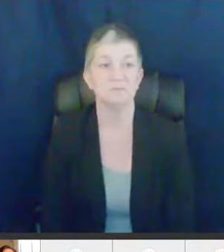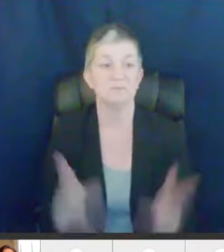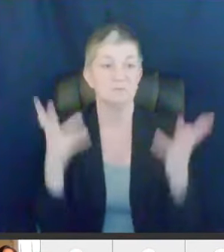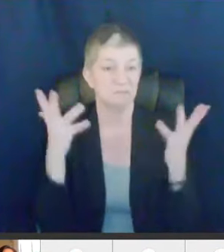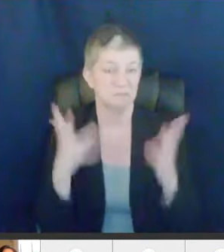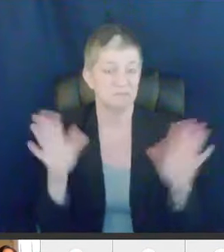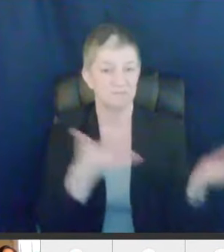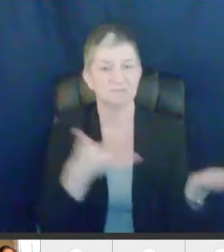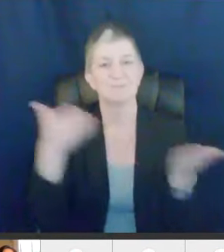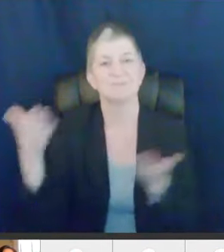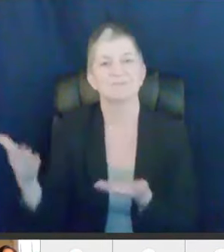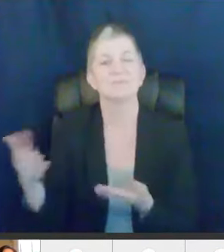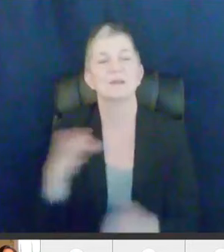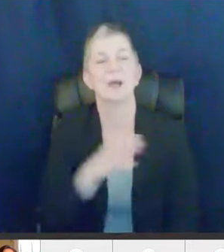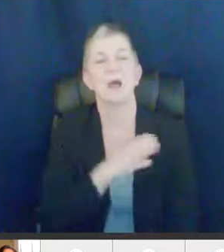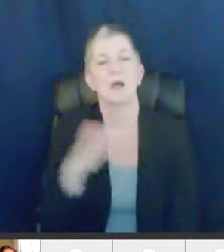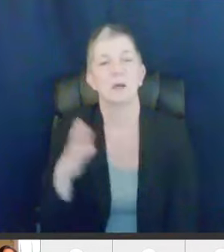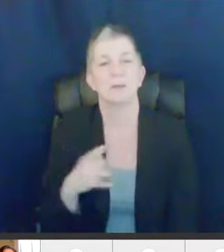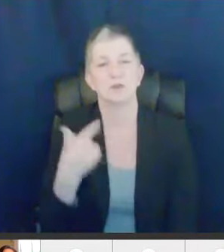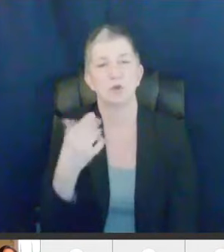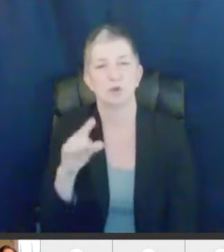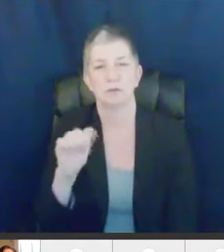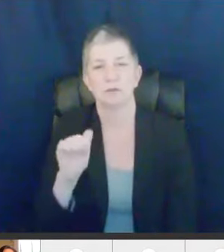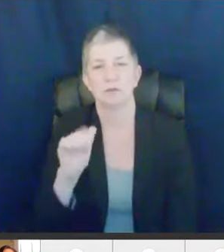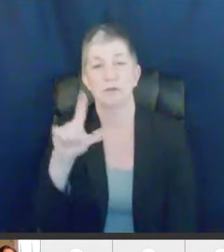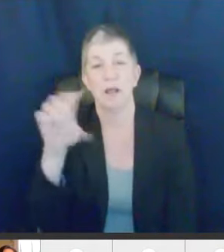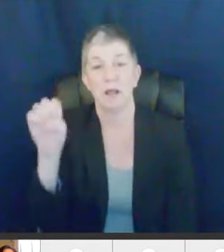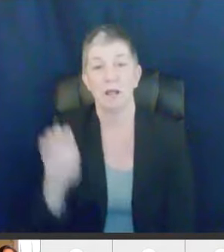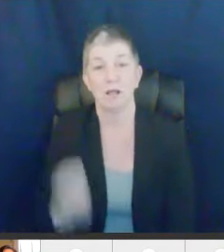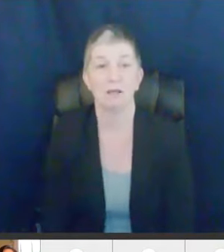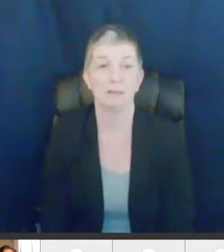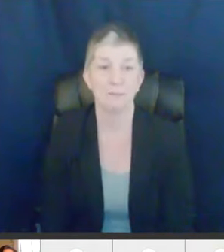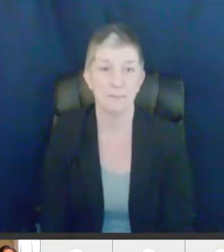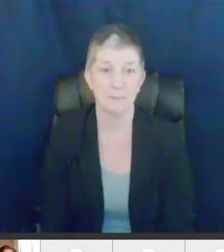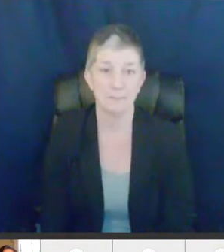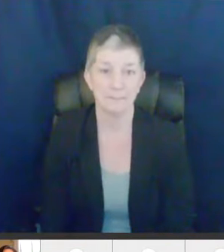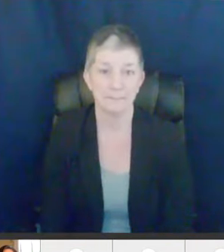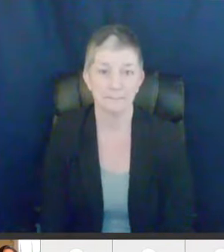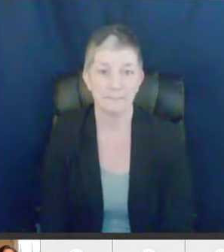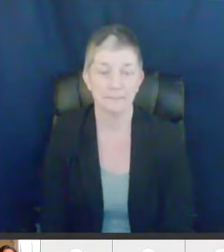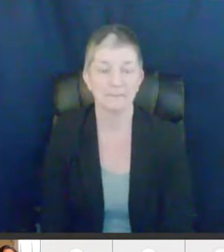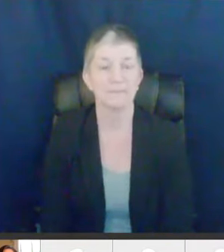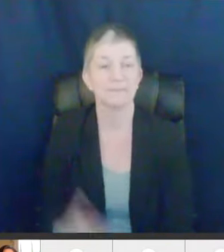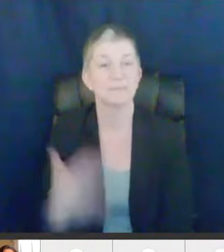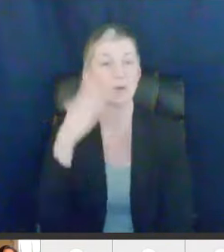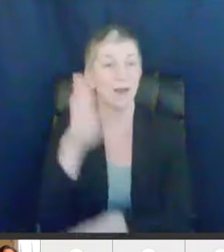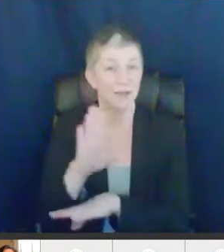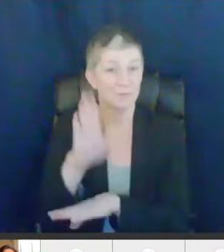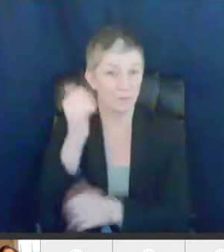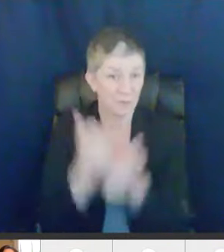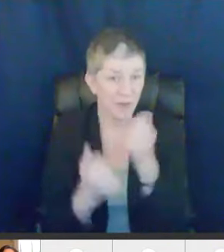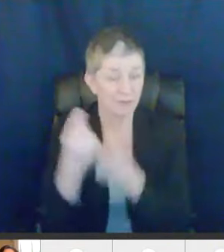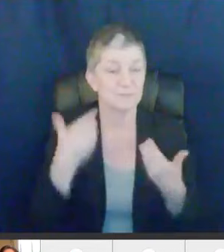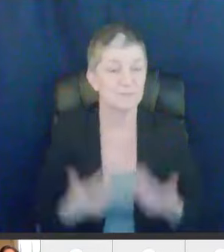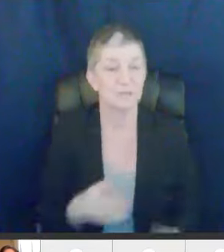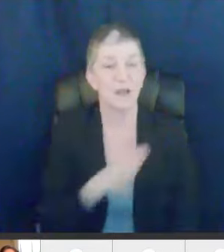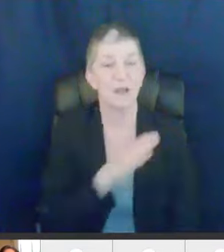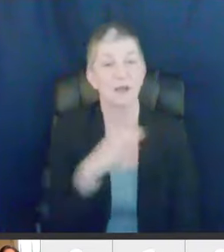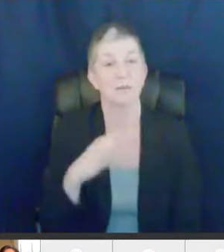Commission Gale good afternoon this is Commissioner Gale thank you for